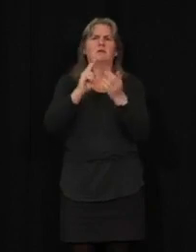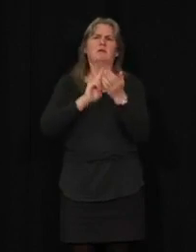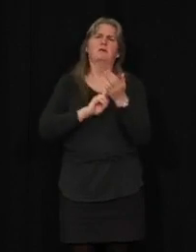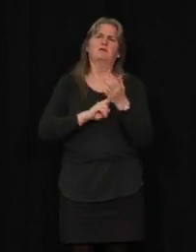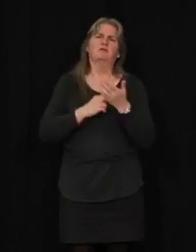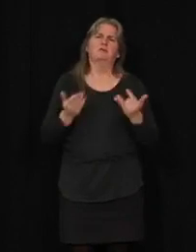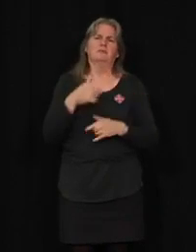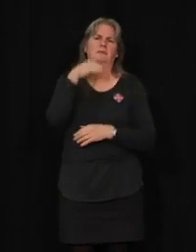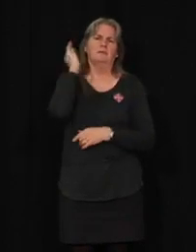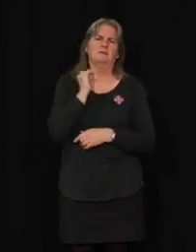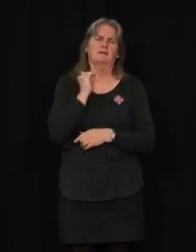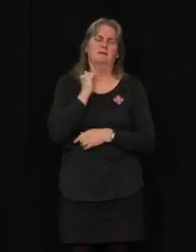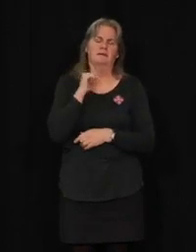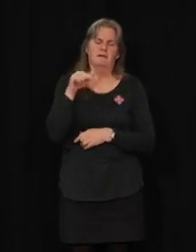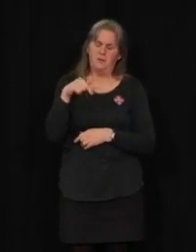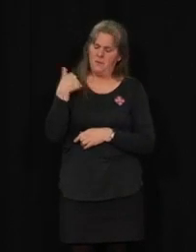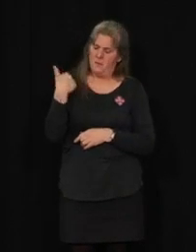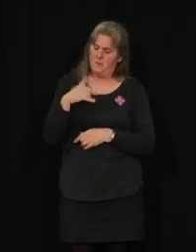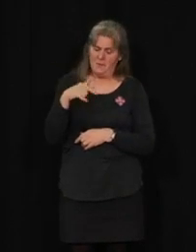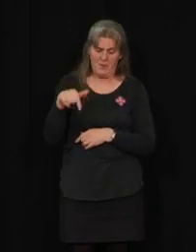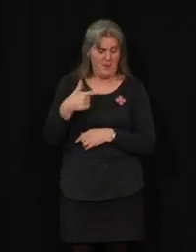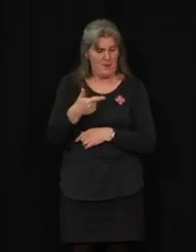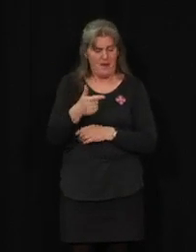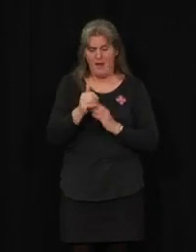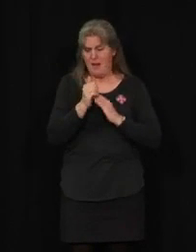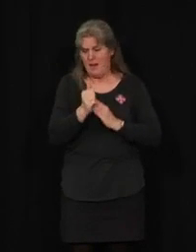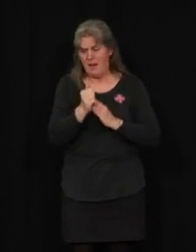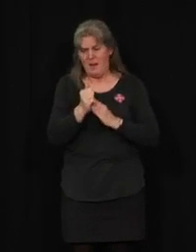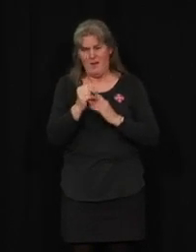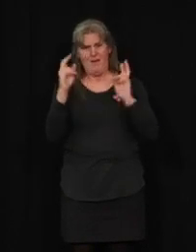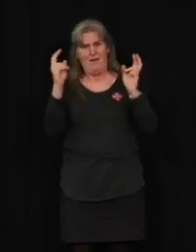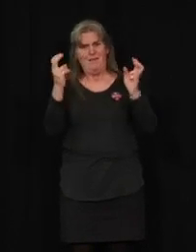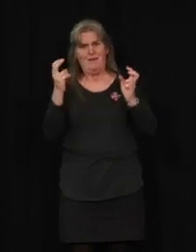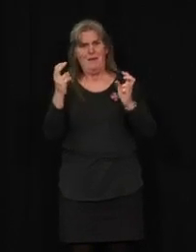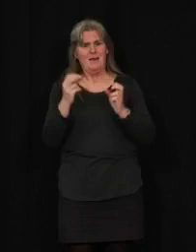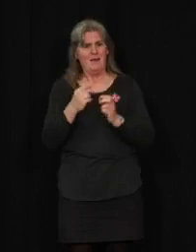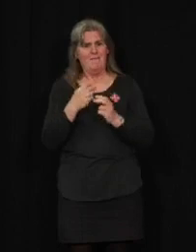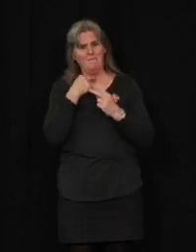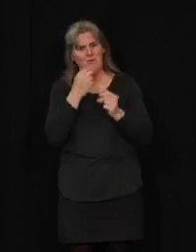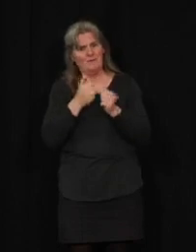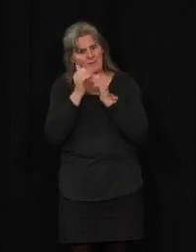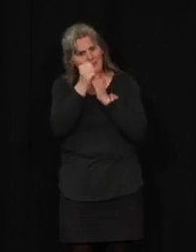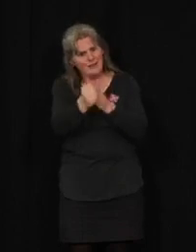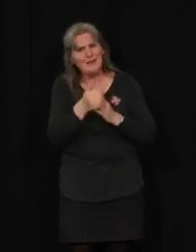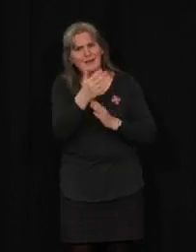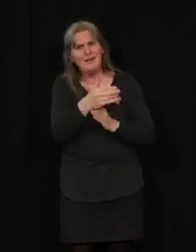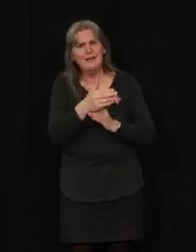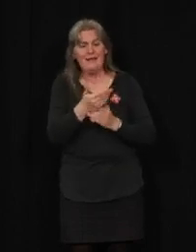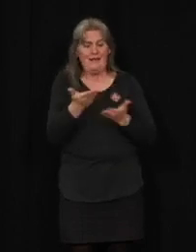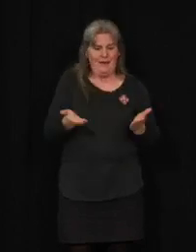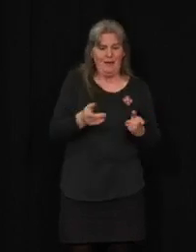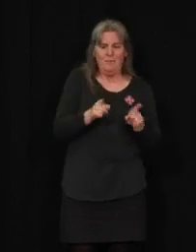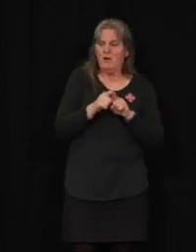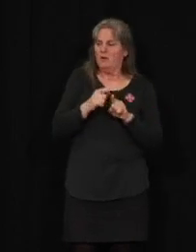This year's theme, a voice to lead, was almost prophetic because here at home, just like across the country, nurses have